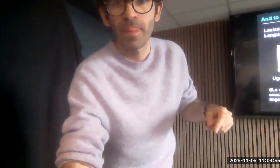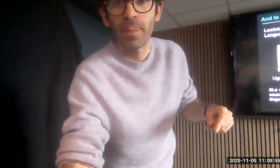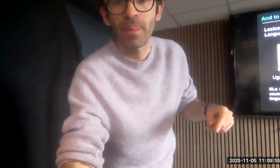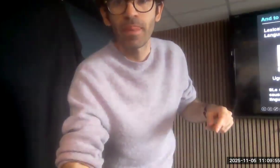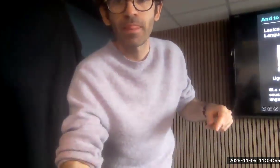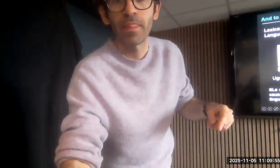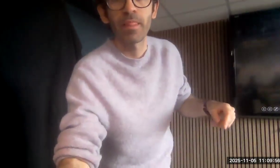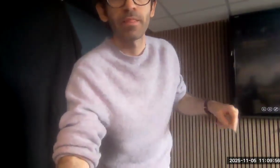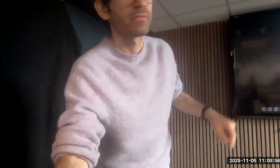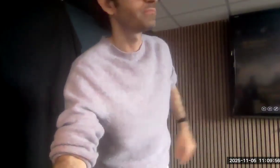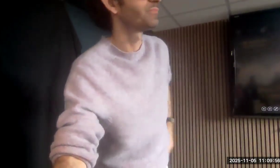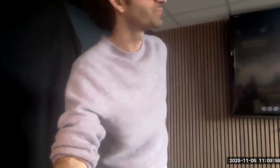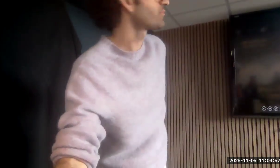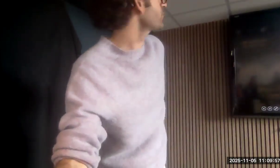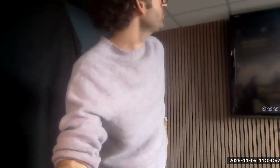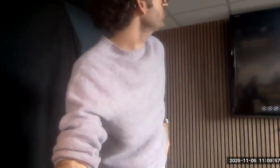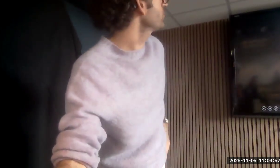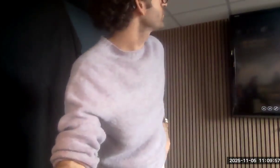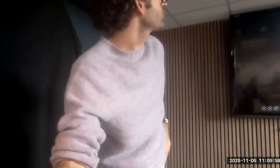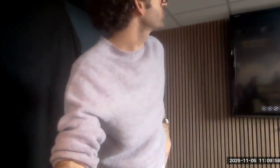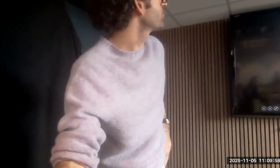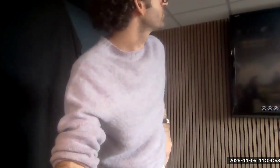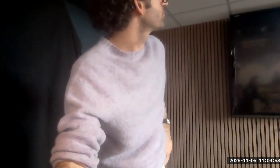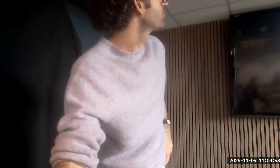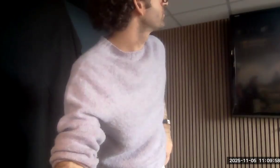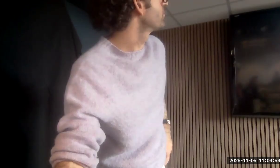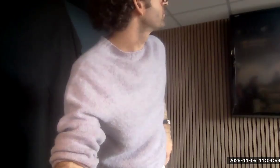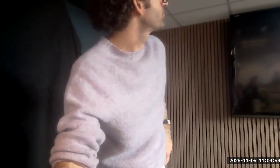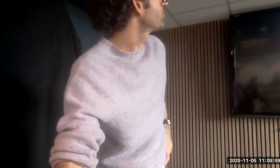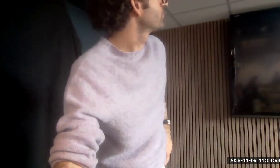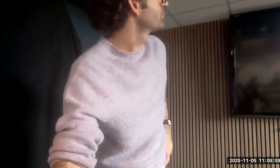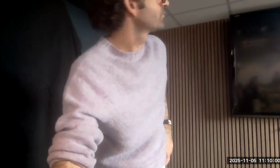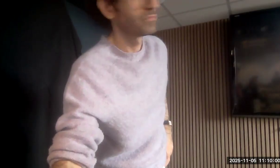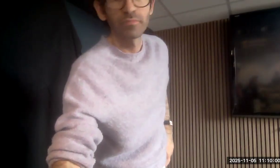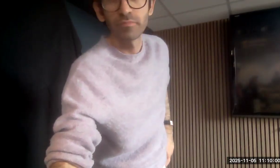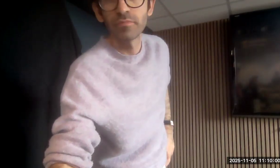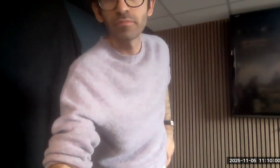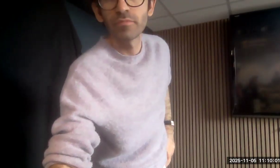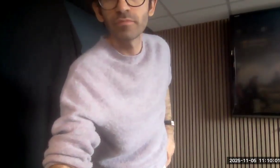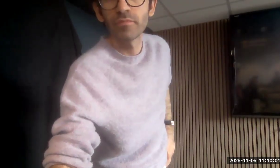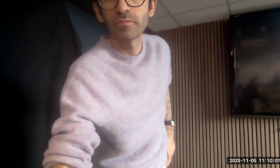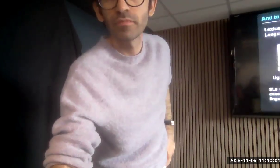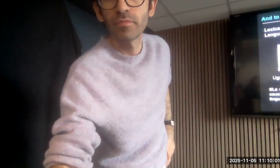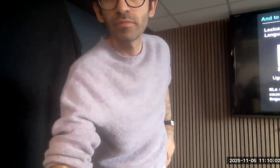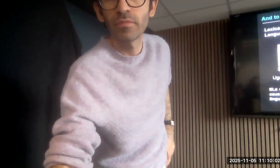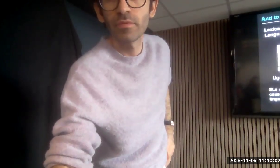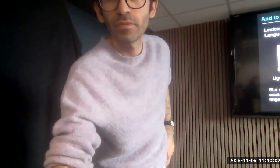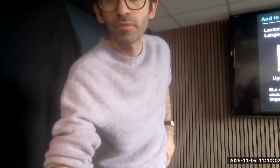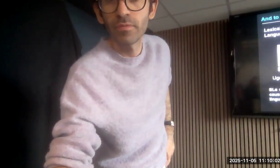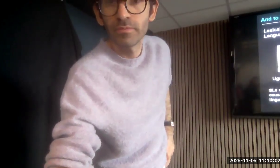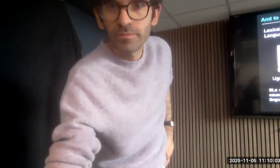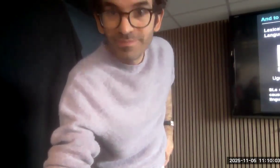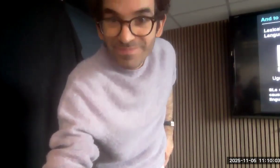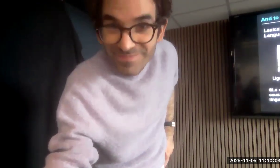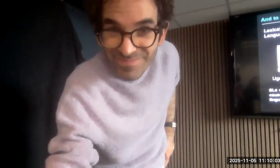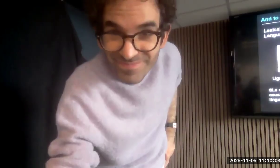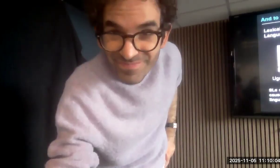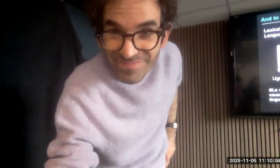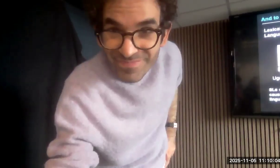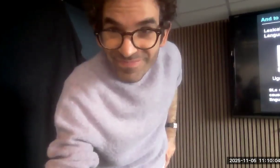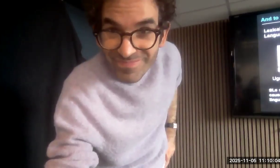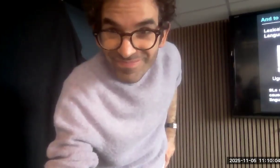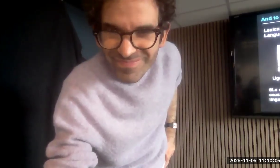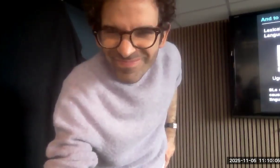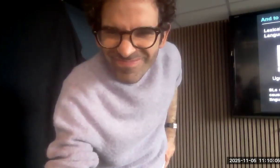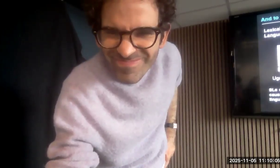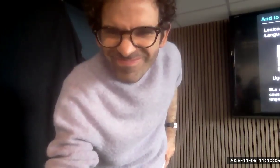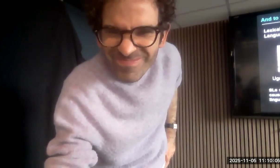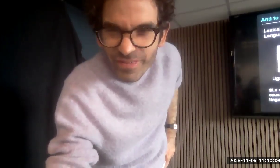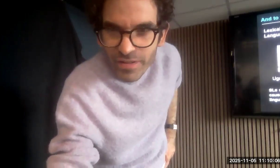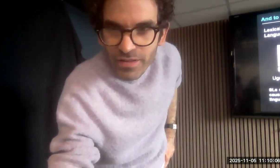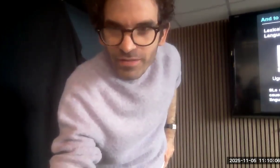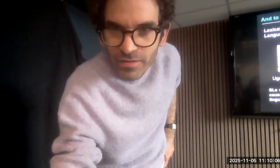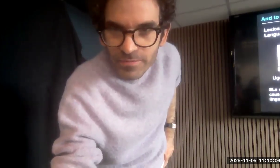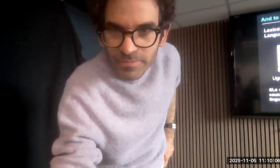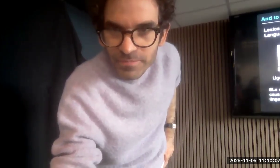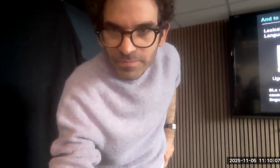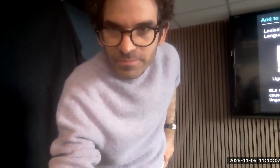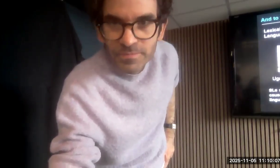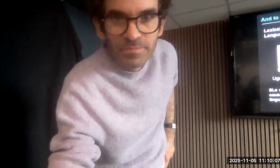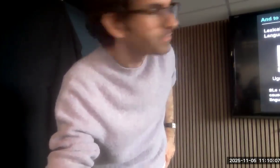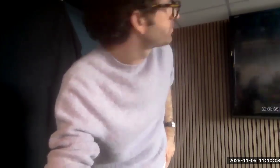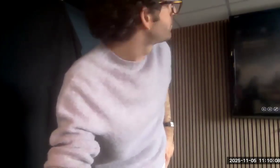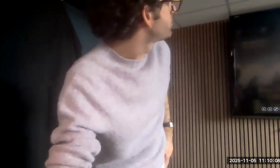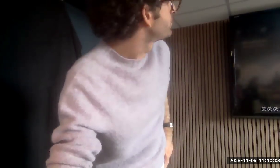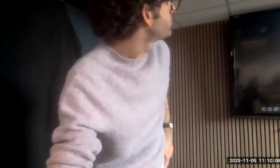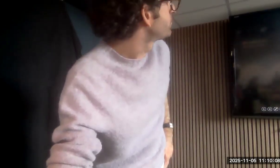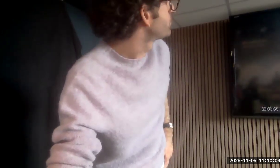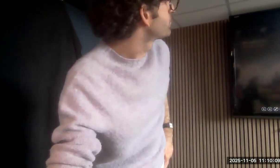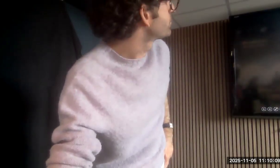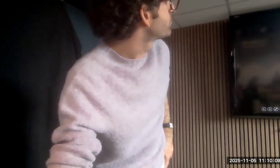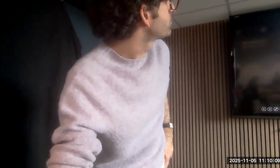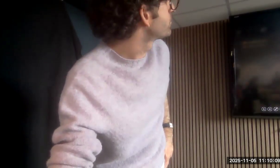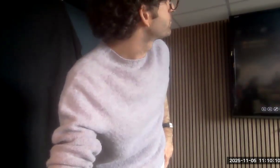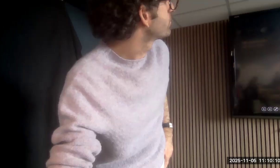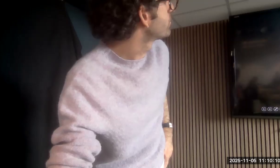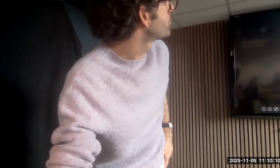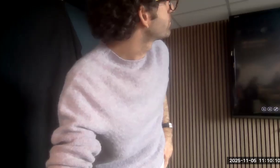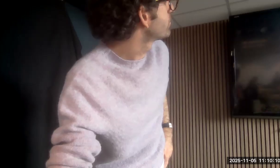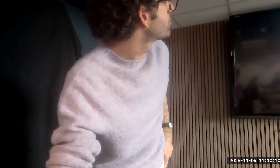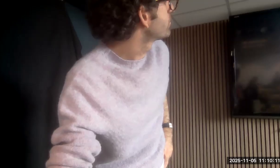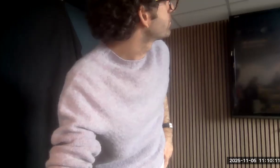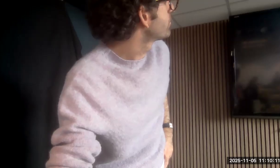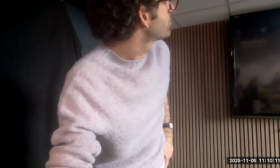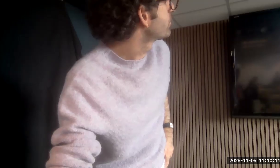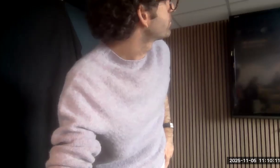and the causative, I'll play this in Libras now.